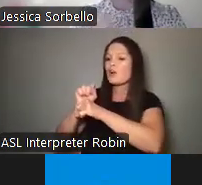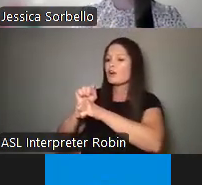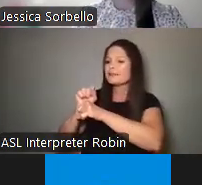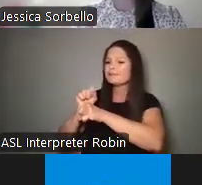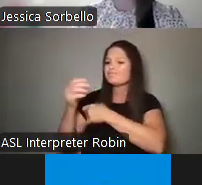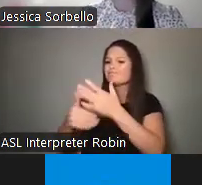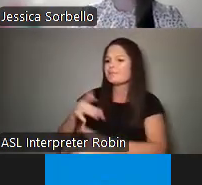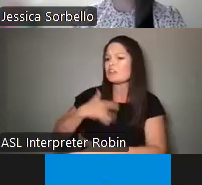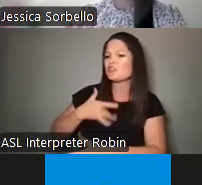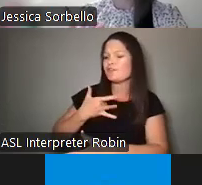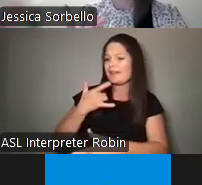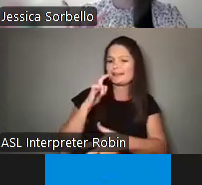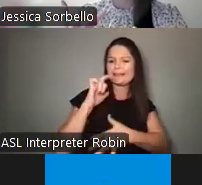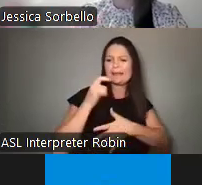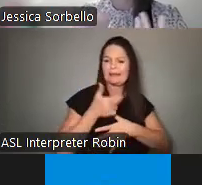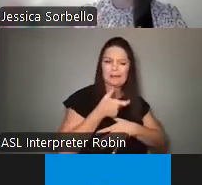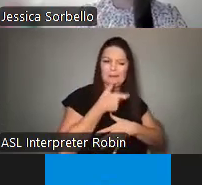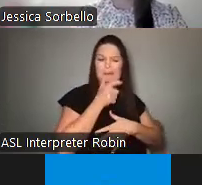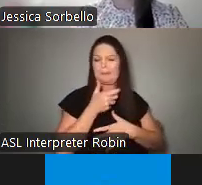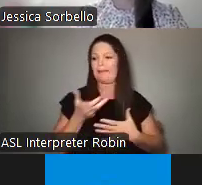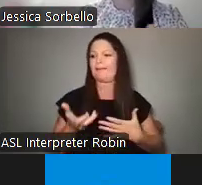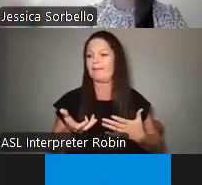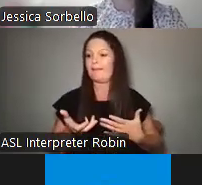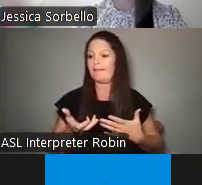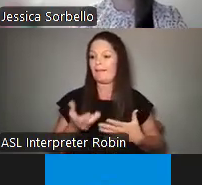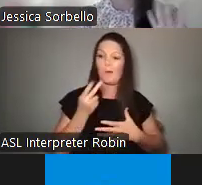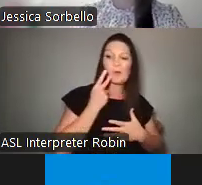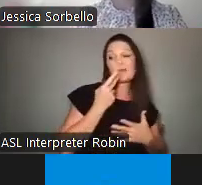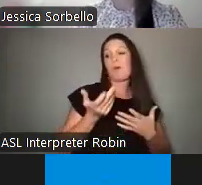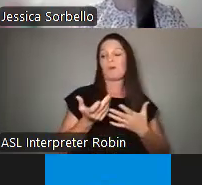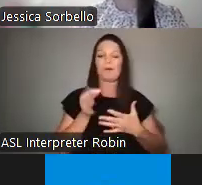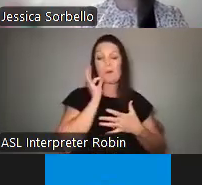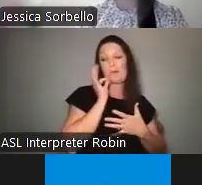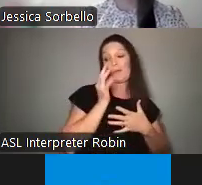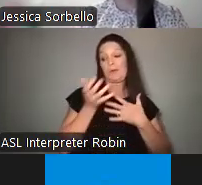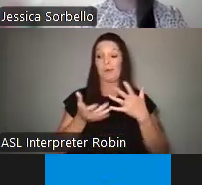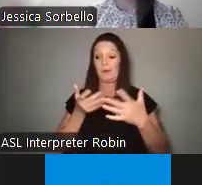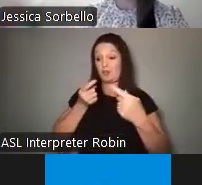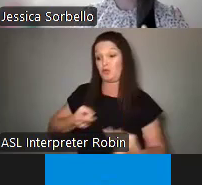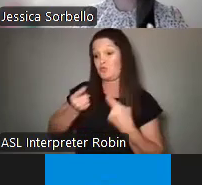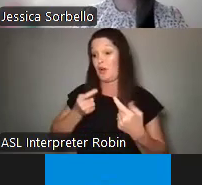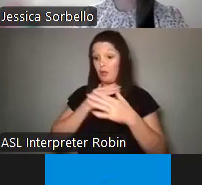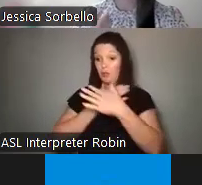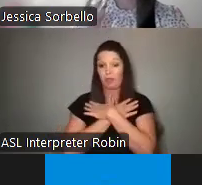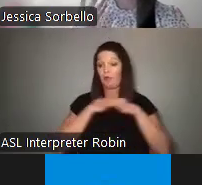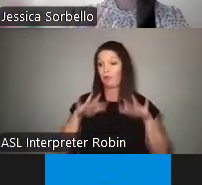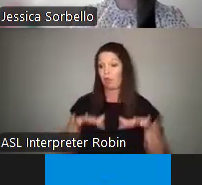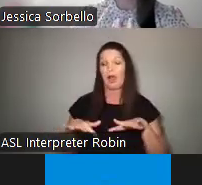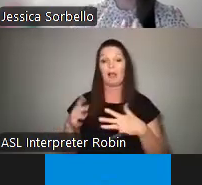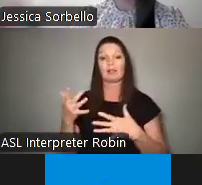relax. Some more of that question versus solution focused. Yes, we are all